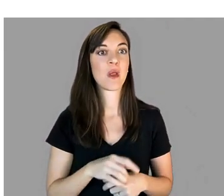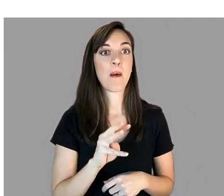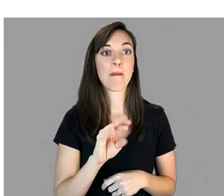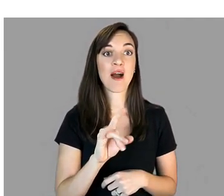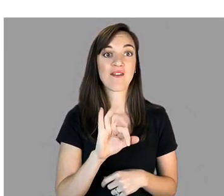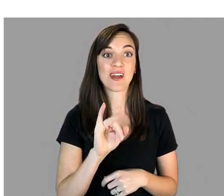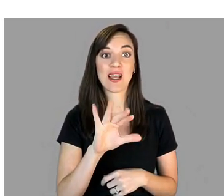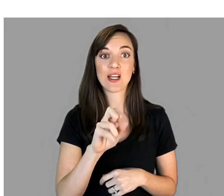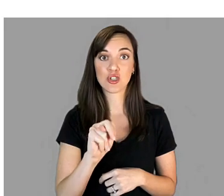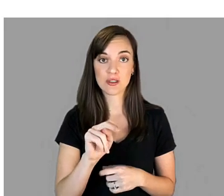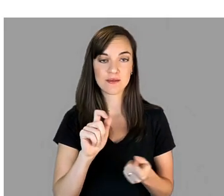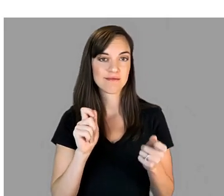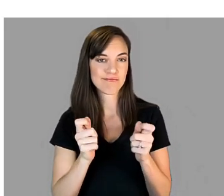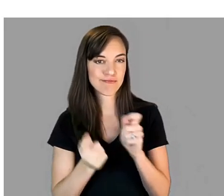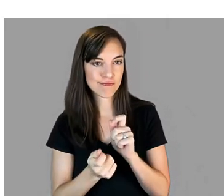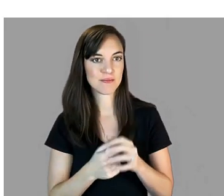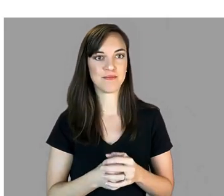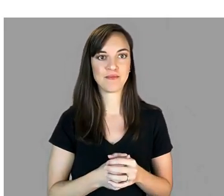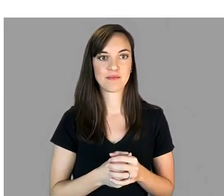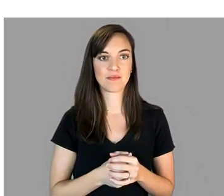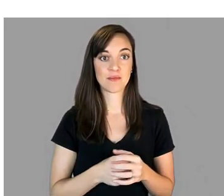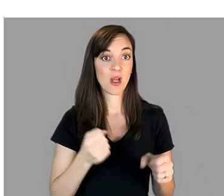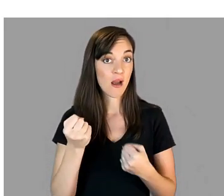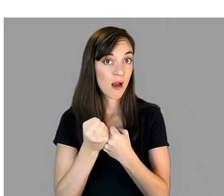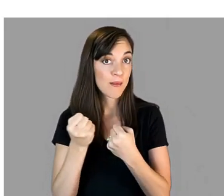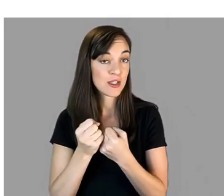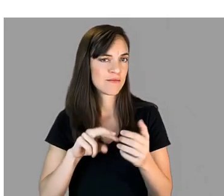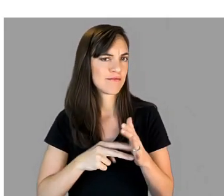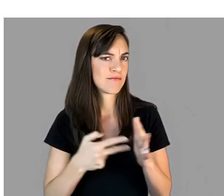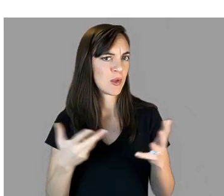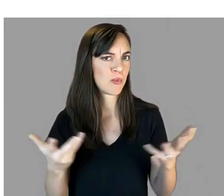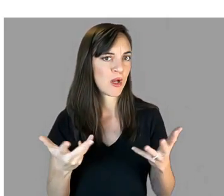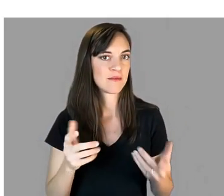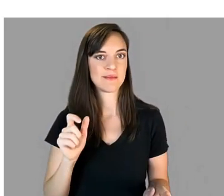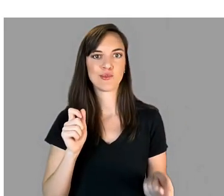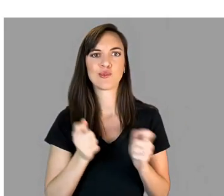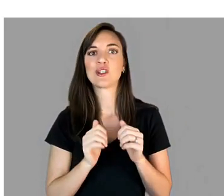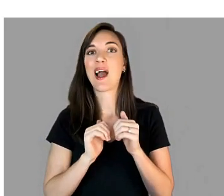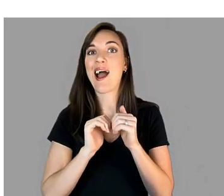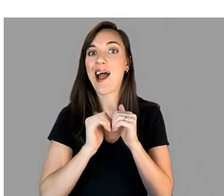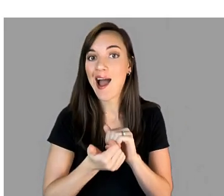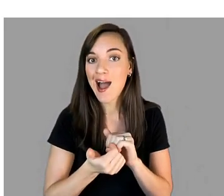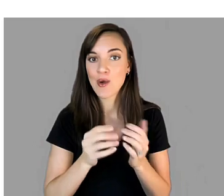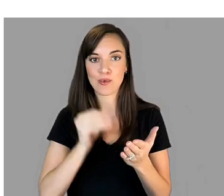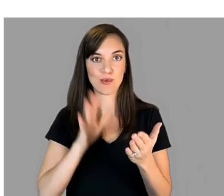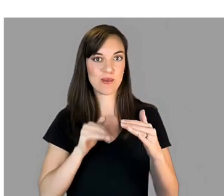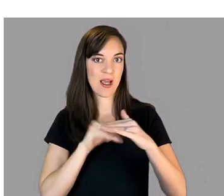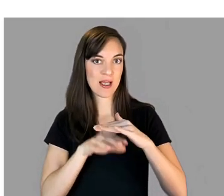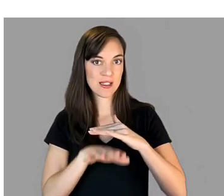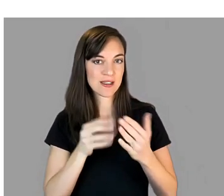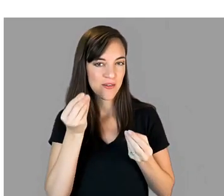Accommodations are changes that are made in how the student accesses information and demonstrates performance.